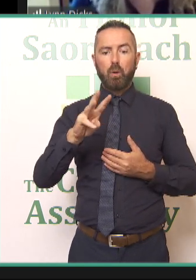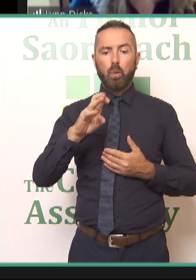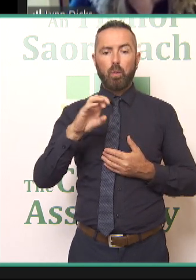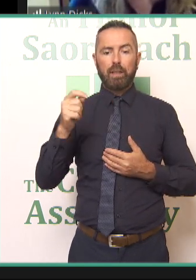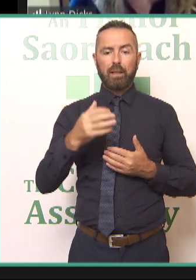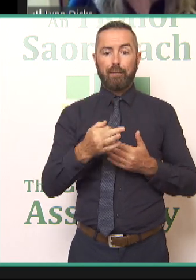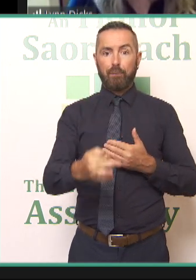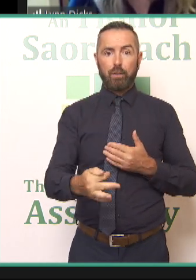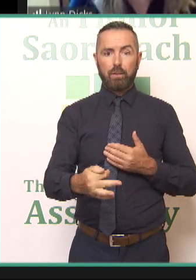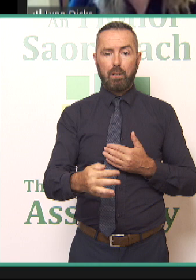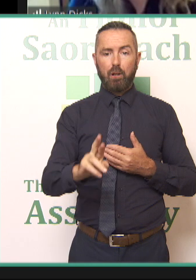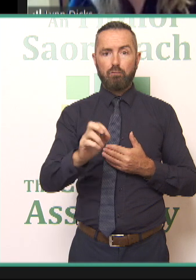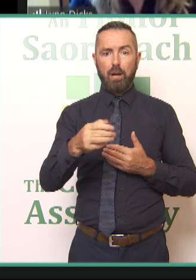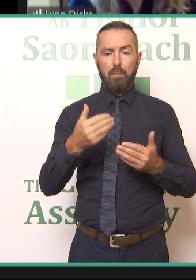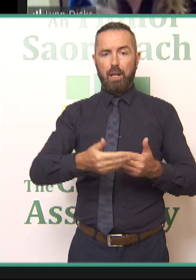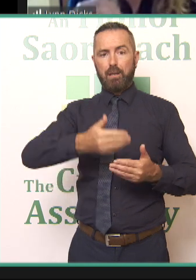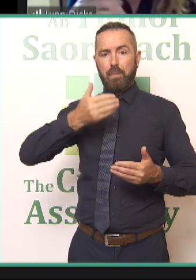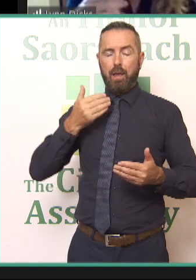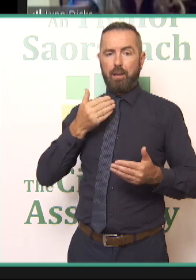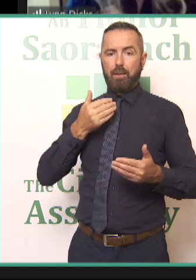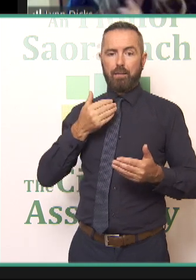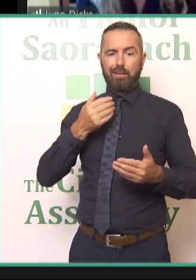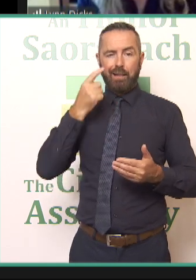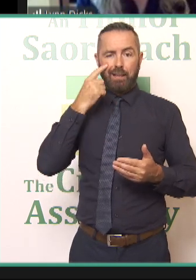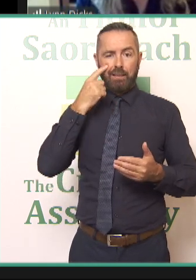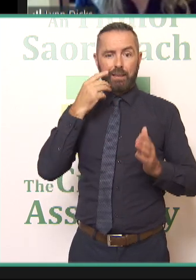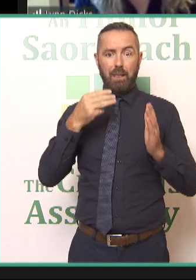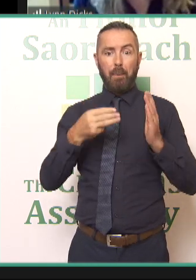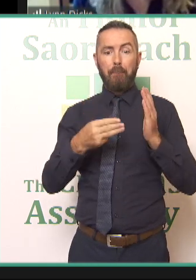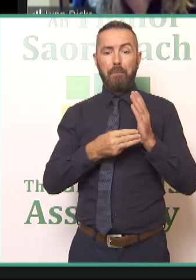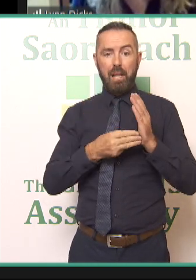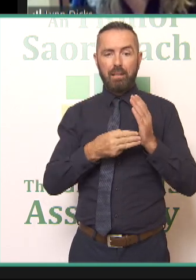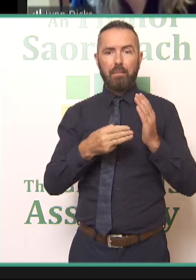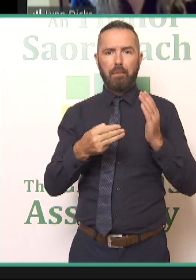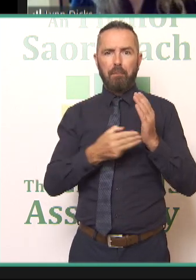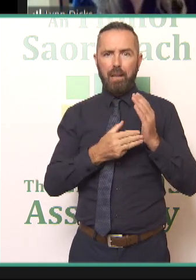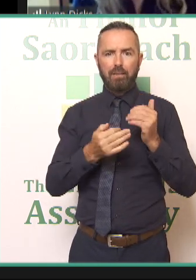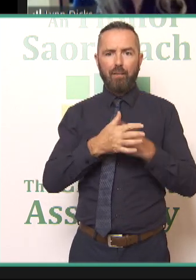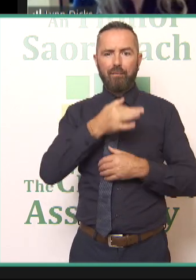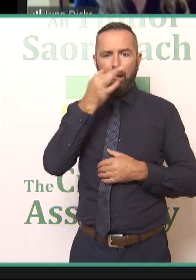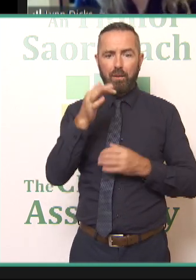rape at the back you can see Millions probably of flowers here but every single one of those flowers